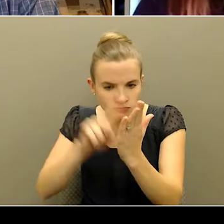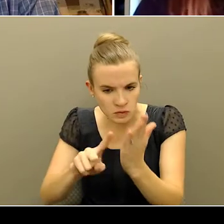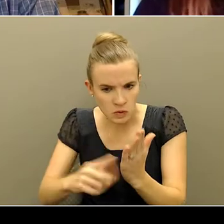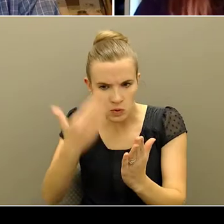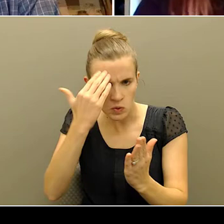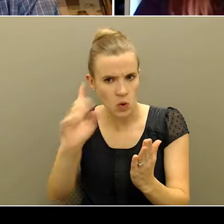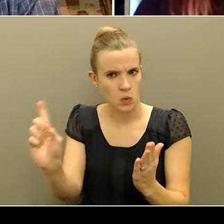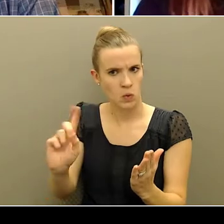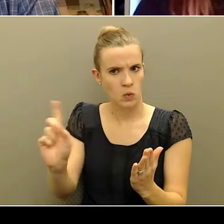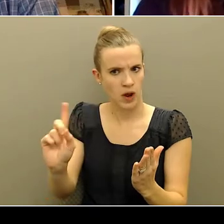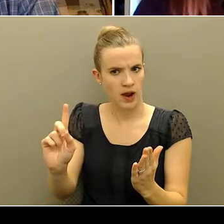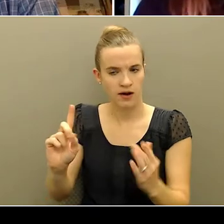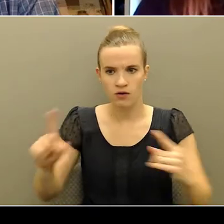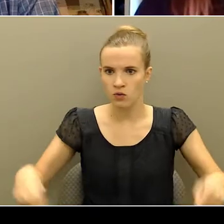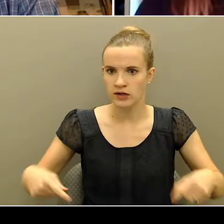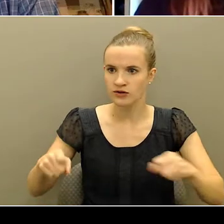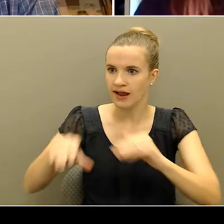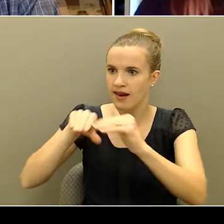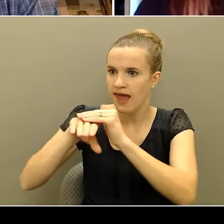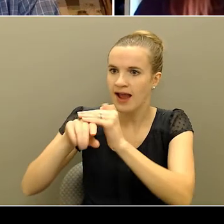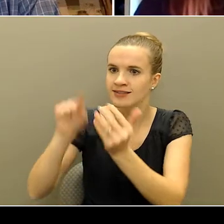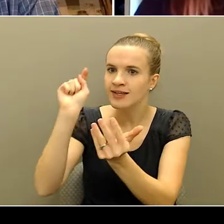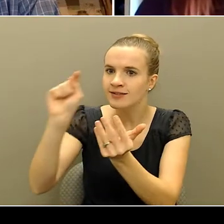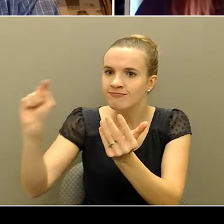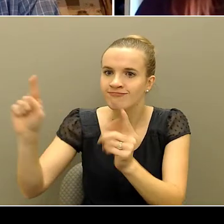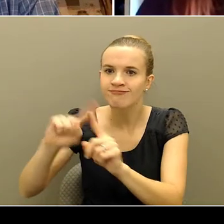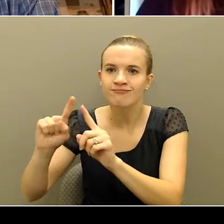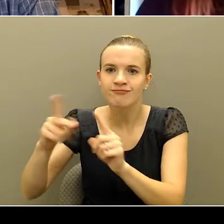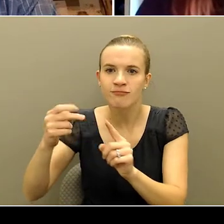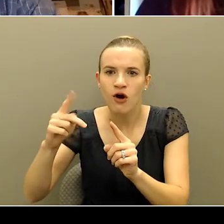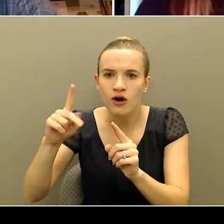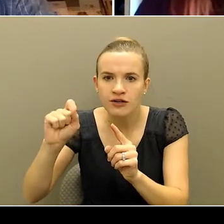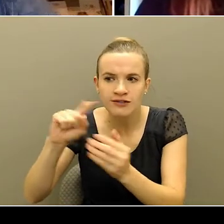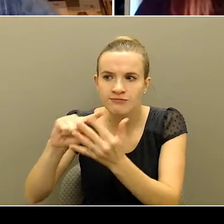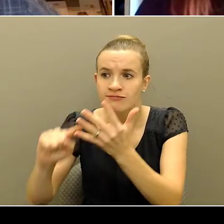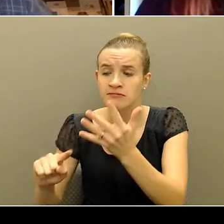research locally or internationally, I have a ton of ideas in my head, I can